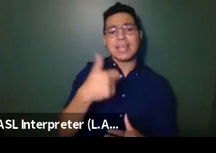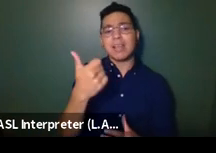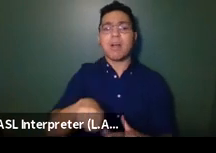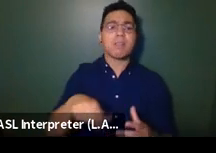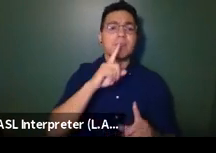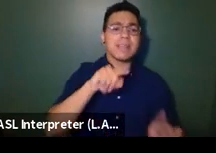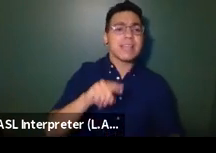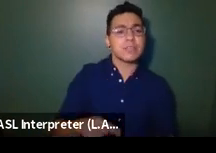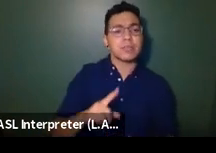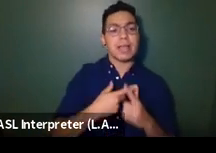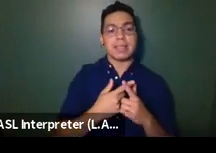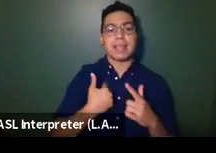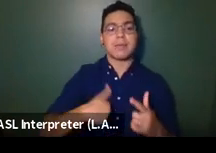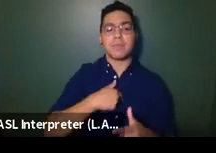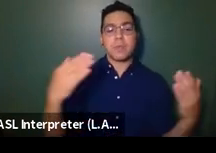ESD 189 - Amy Colburn: And those rock star, folks. Those are the